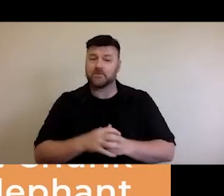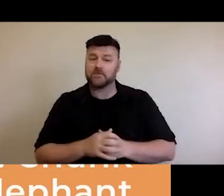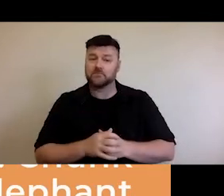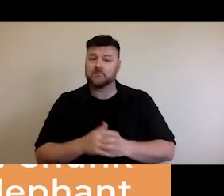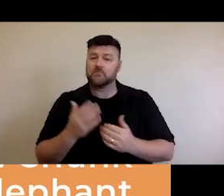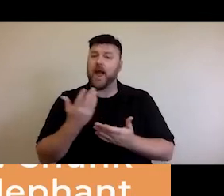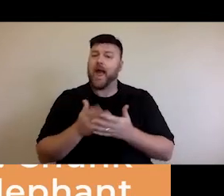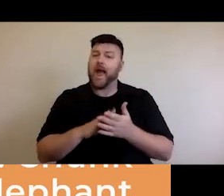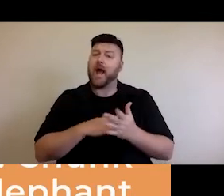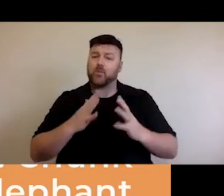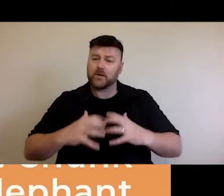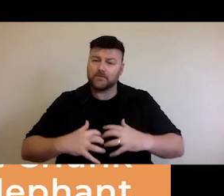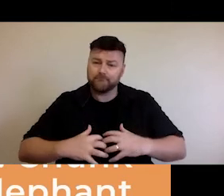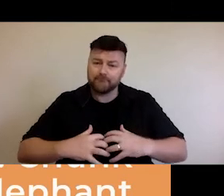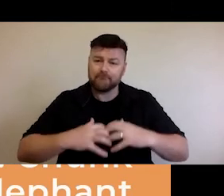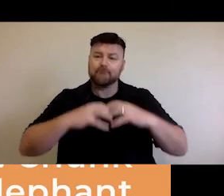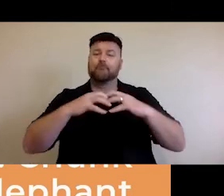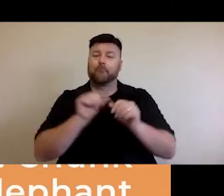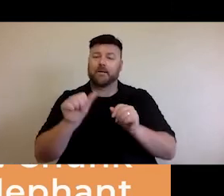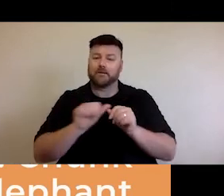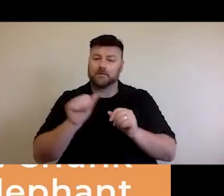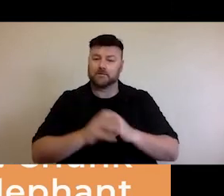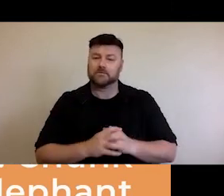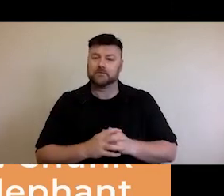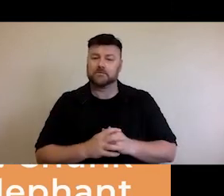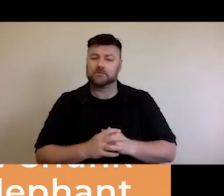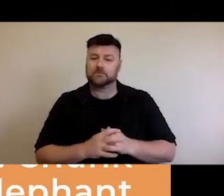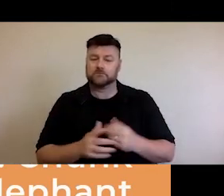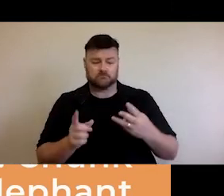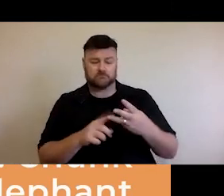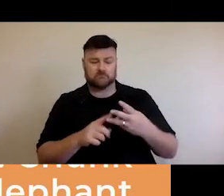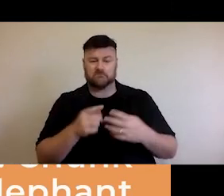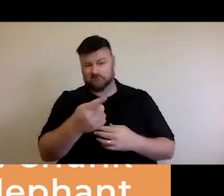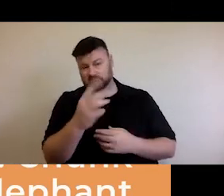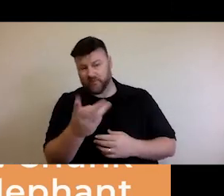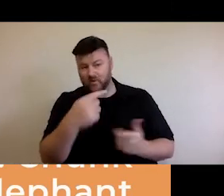The final time frame is After: What's the future really look like?